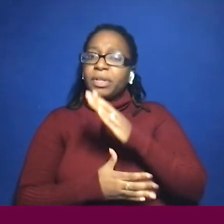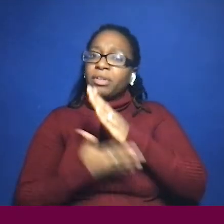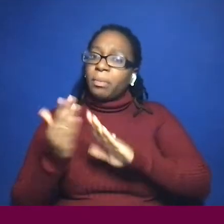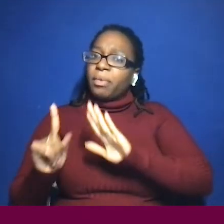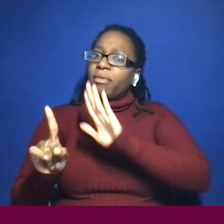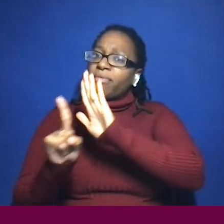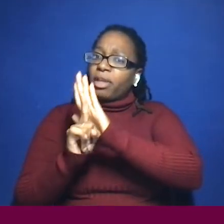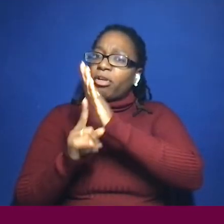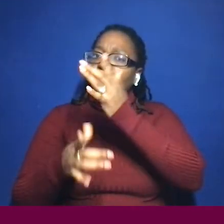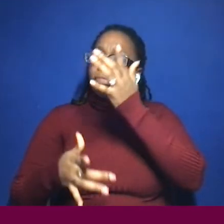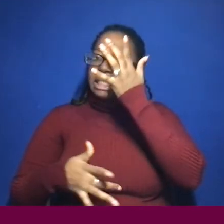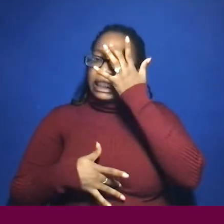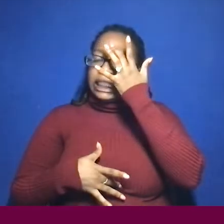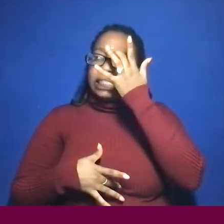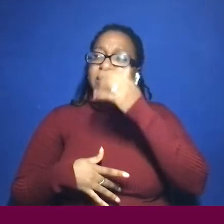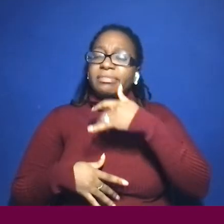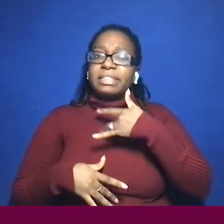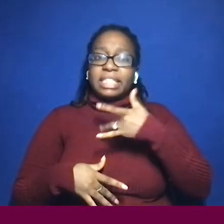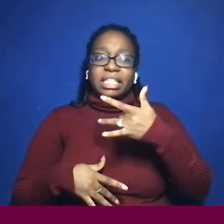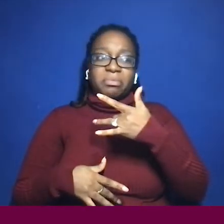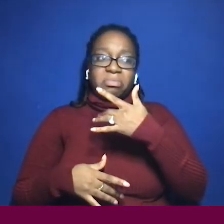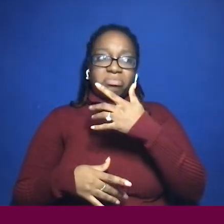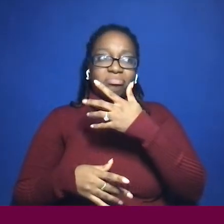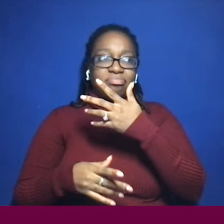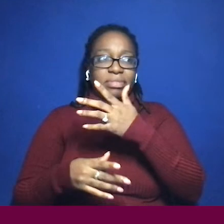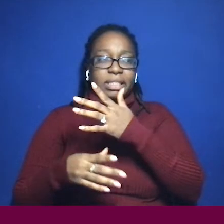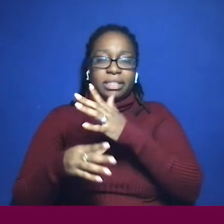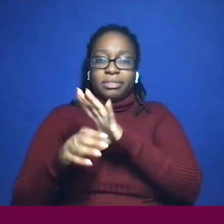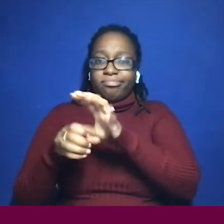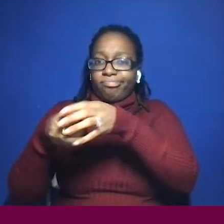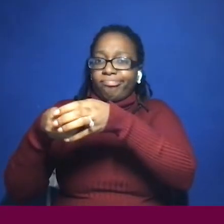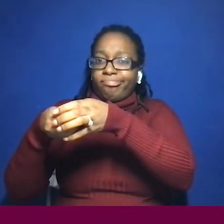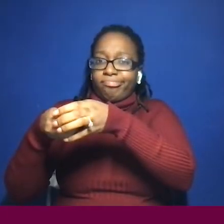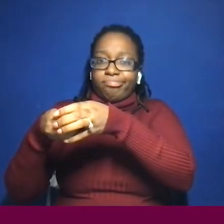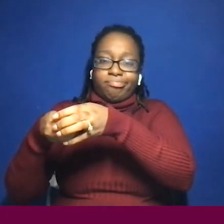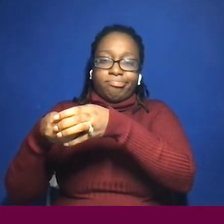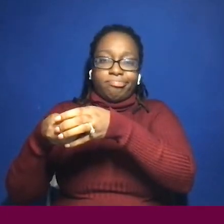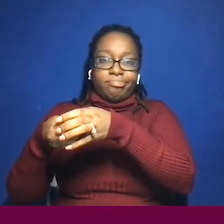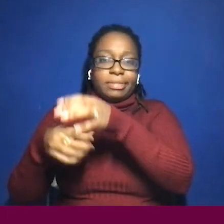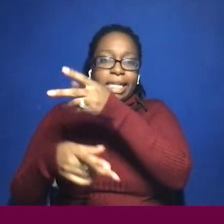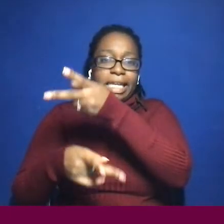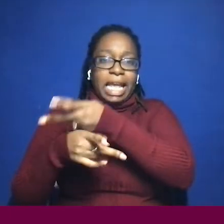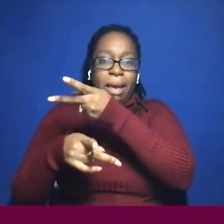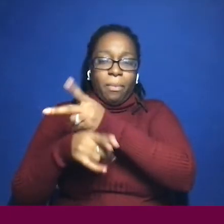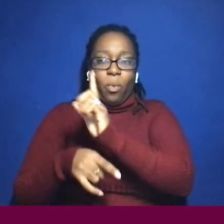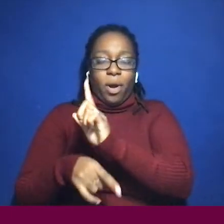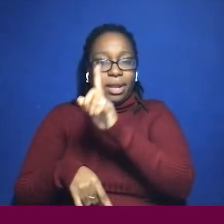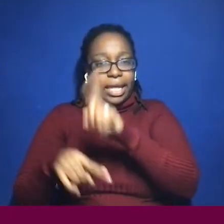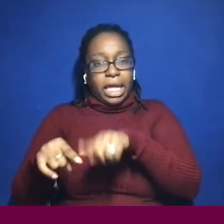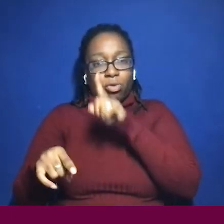of their illnesses, were kept in an unconscious state. So they weren't speaking or interacting.